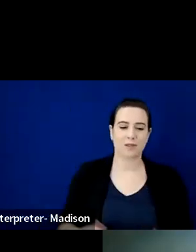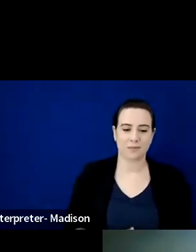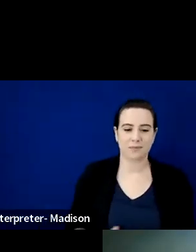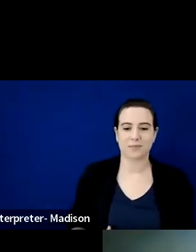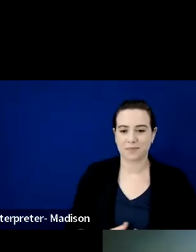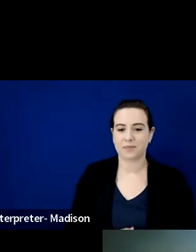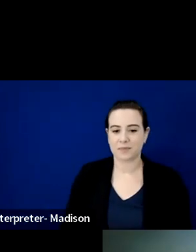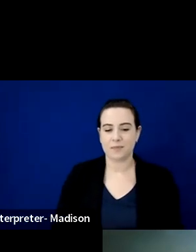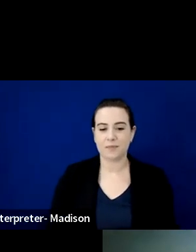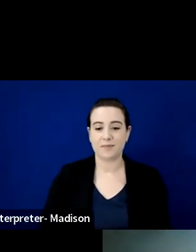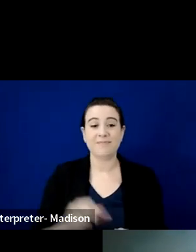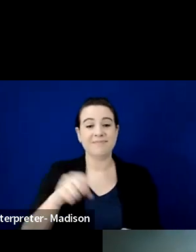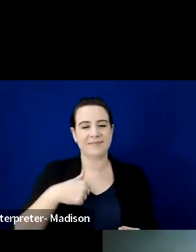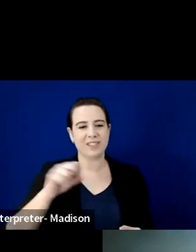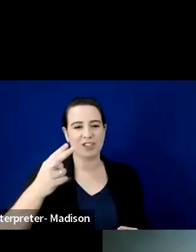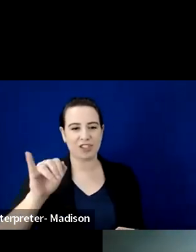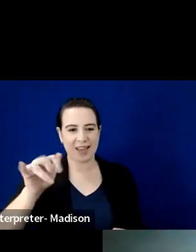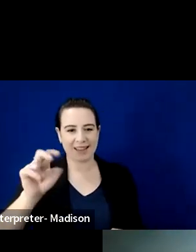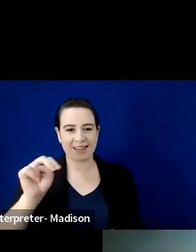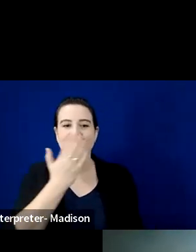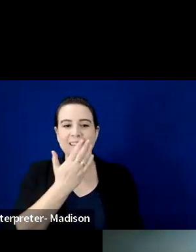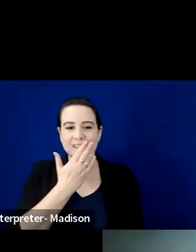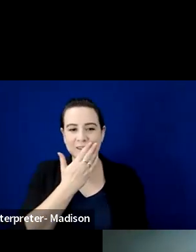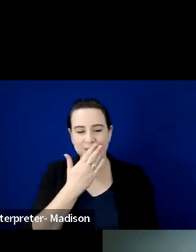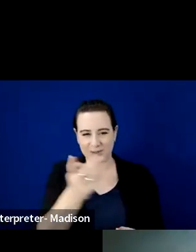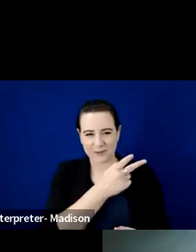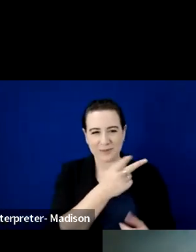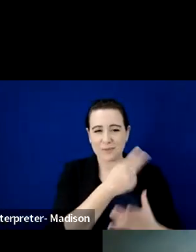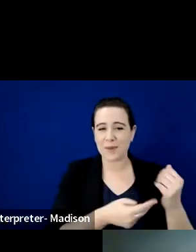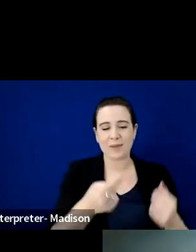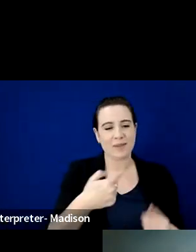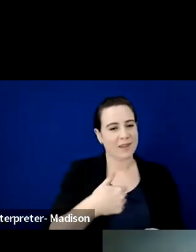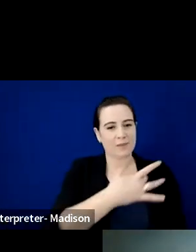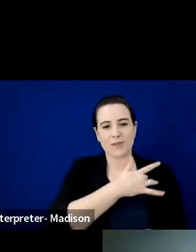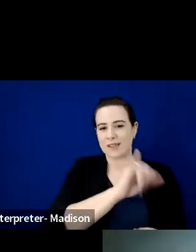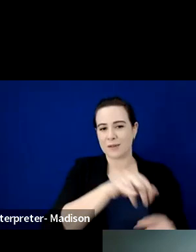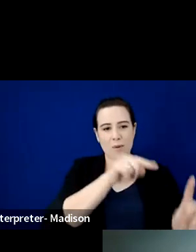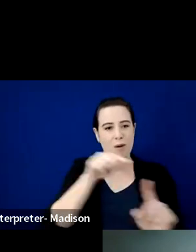that third party is important, you know, that's focussed on fostering communication and bringing, you know, people together from public health and from the community. So thank you very much. Yeah. This is Shaylin.